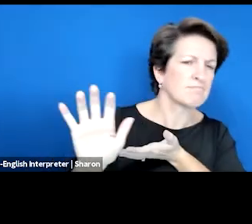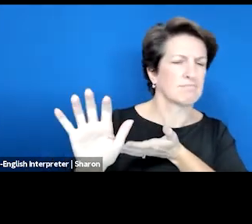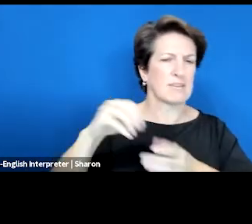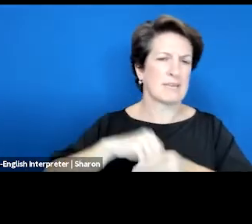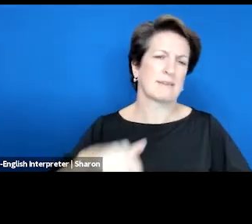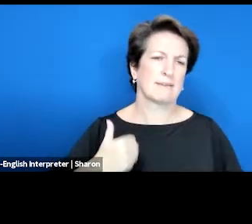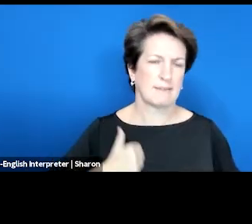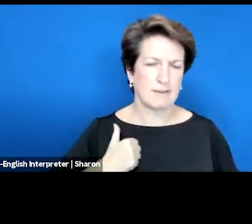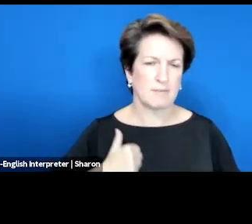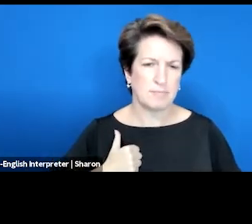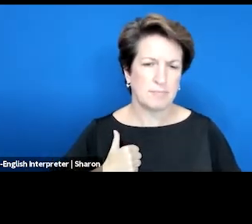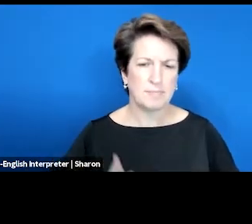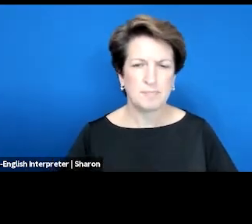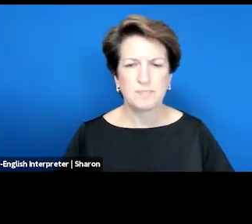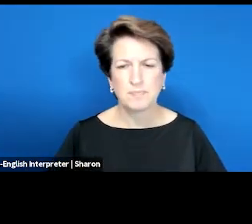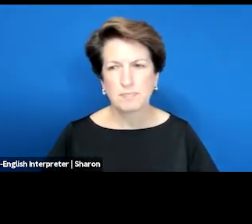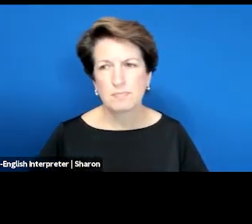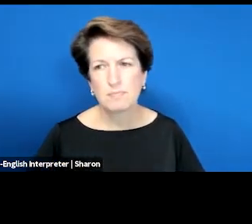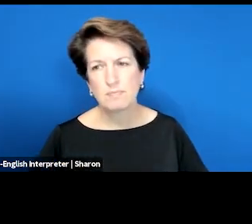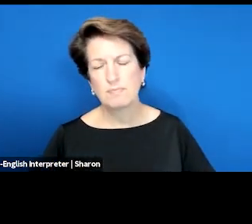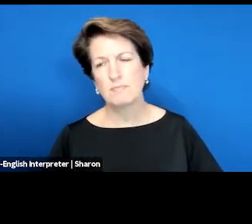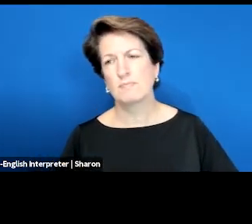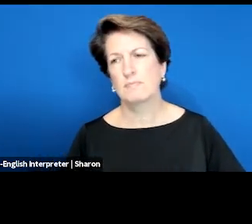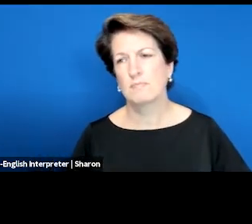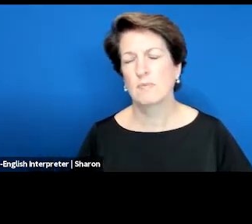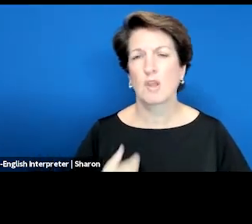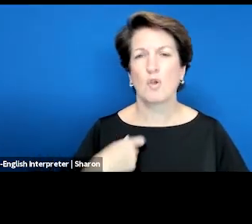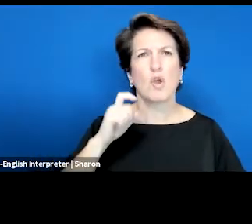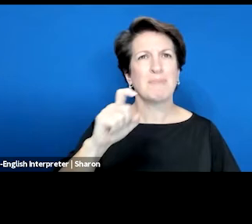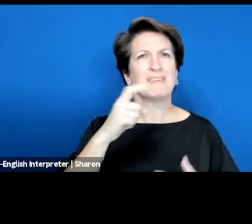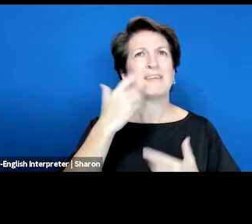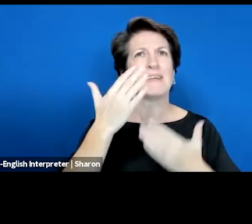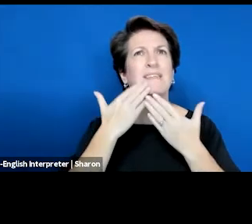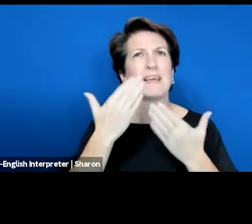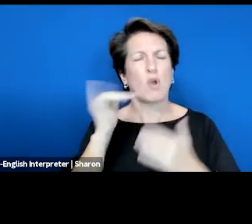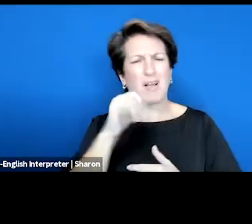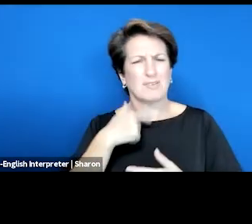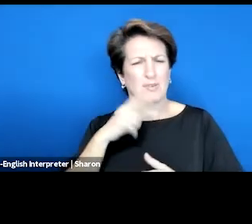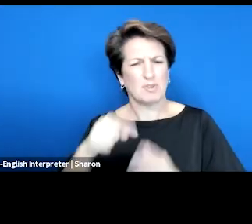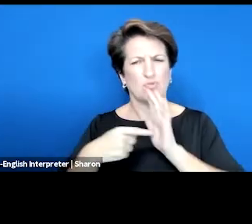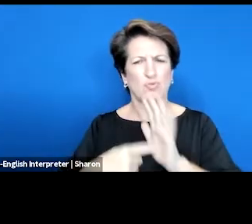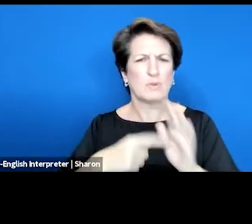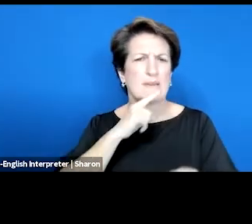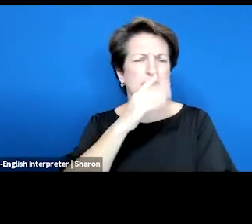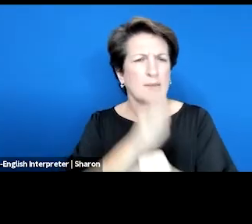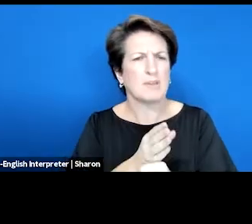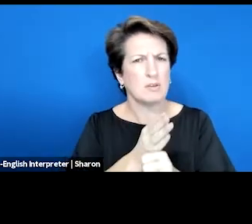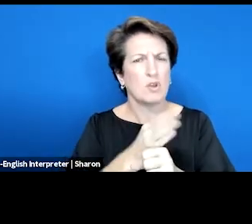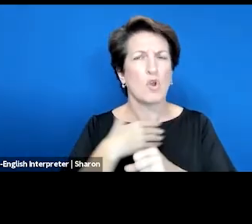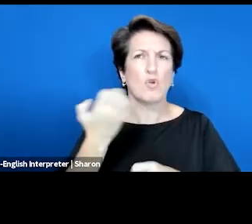us who were settlers are called to honor and give thanks to these lands and to think indigenous peoples for the many benefits we enjoy